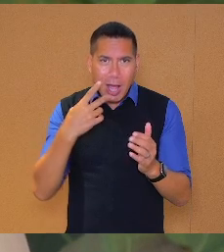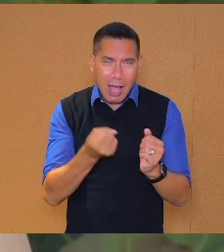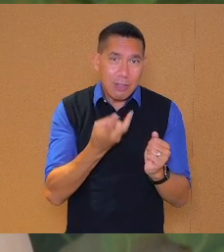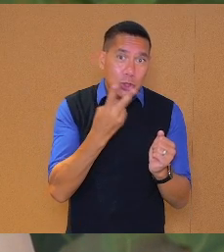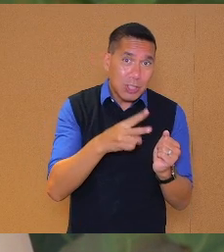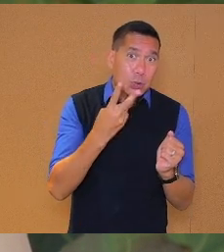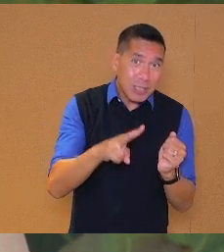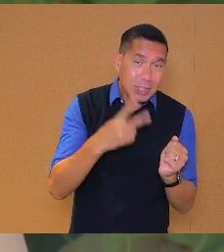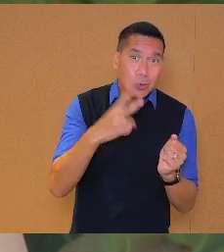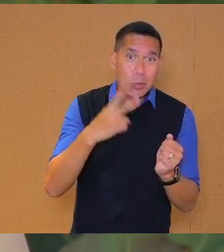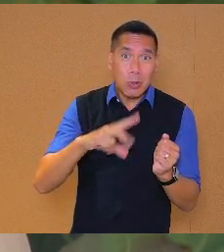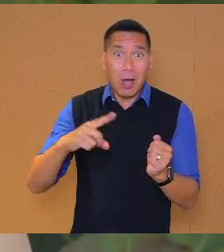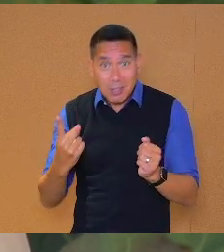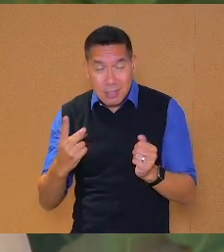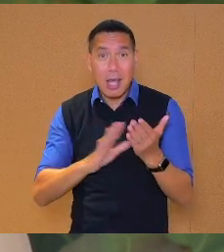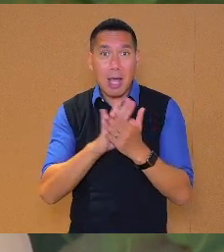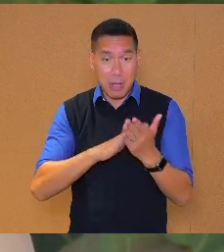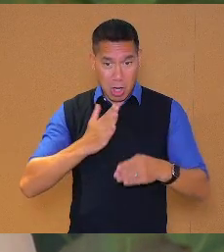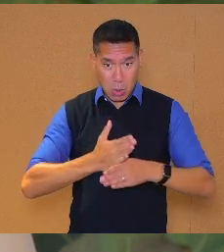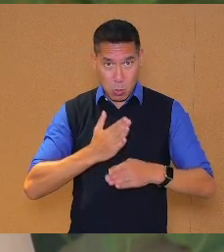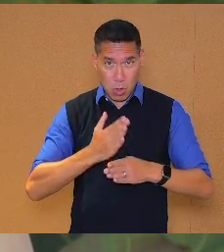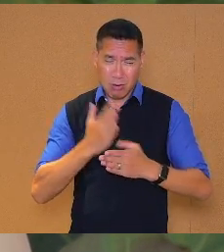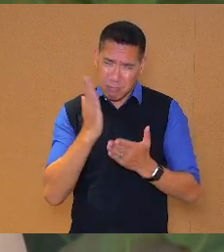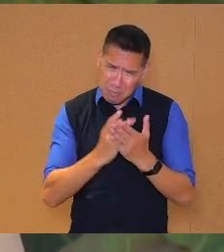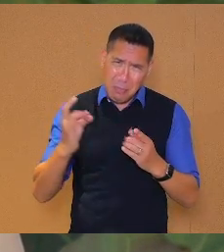Before we moved to the awards announcement, can I mention the challenging few years that Victorians have had.